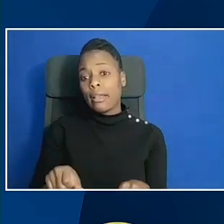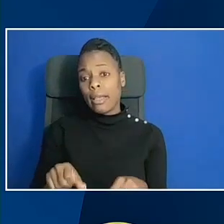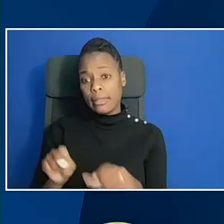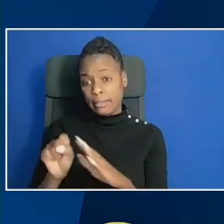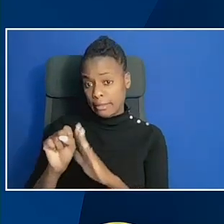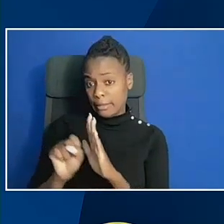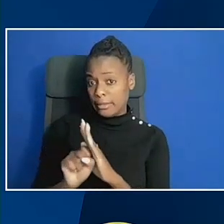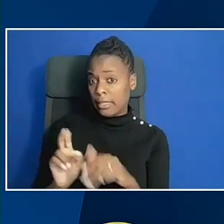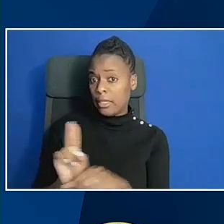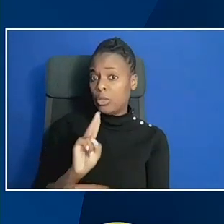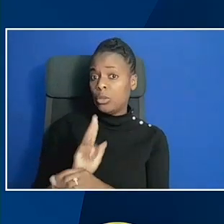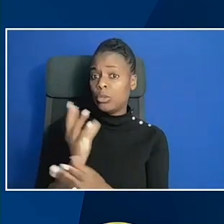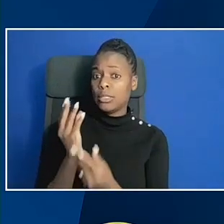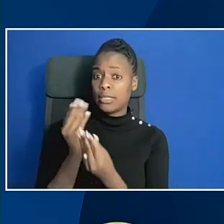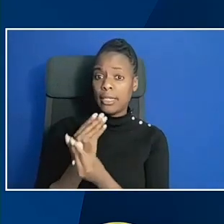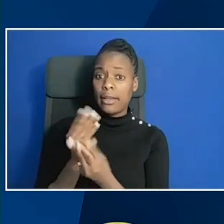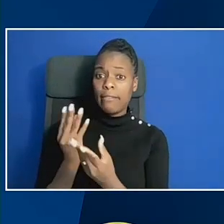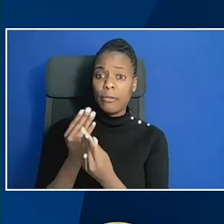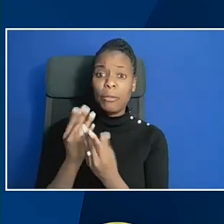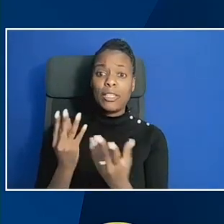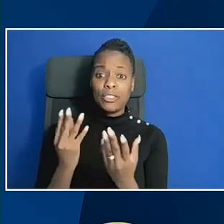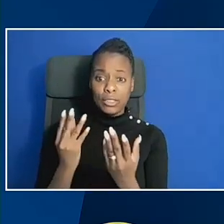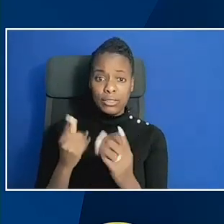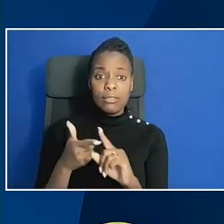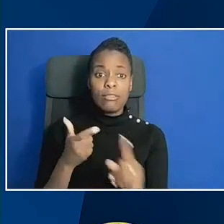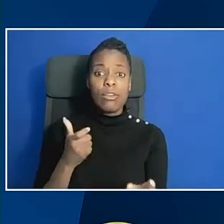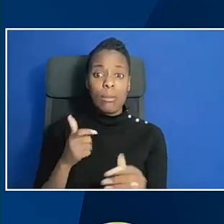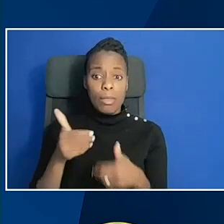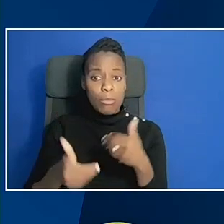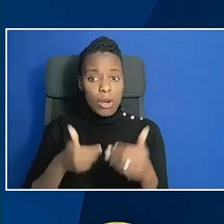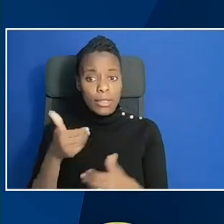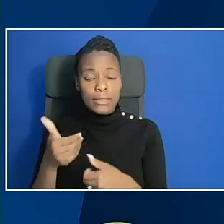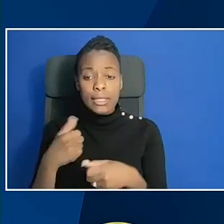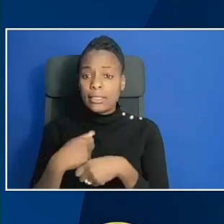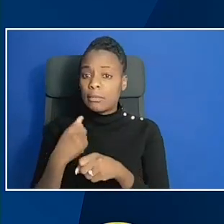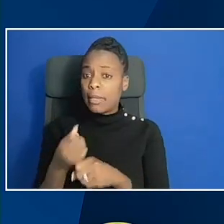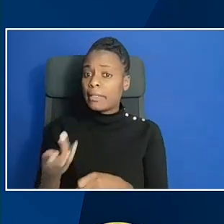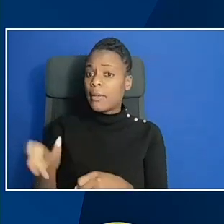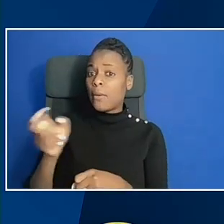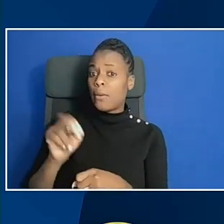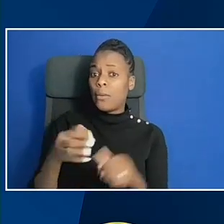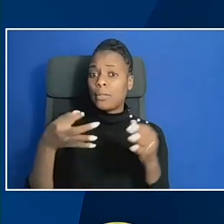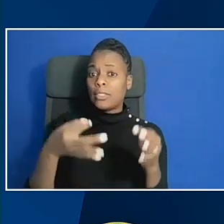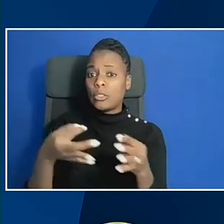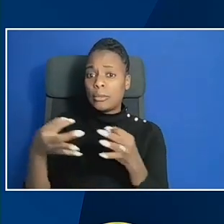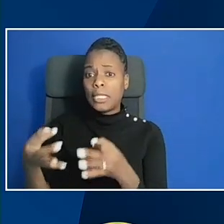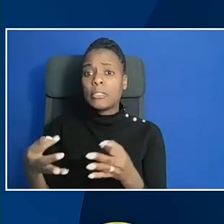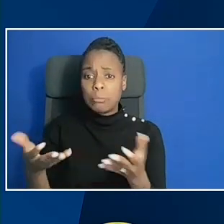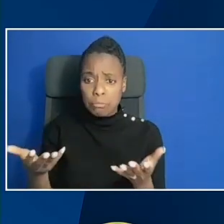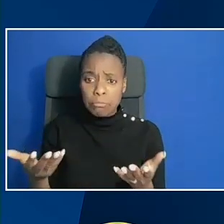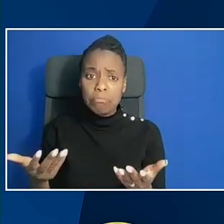information, you know, from that process to make its own determinations? I would imagine, yes.